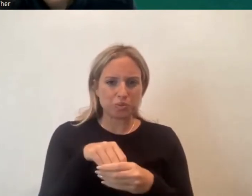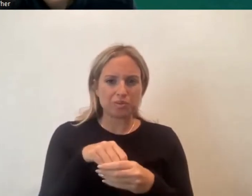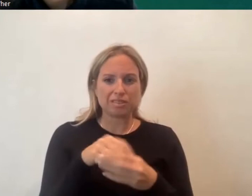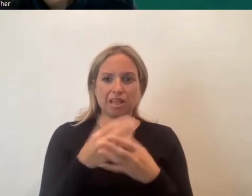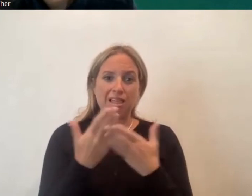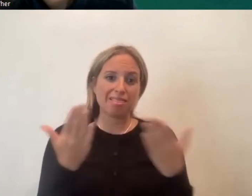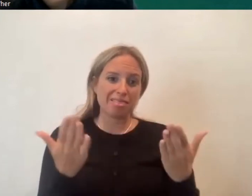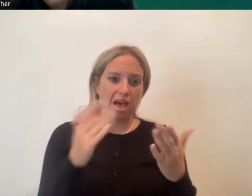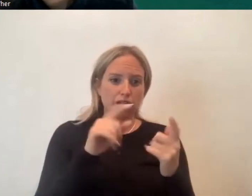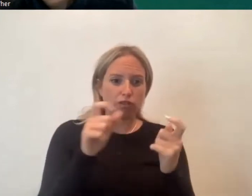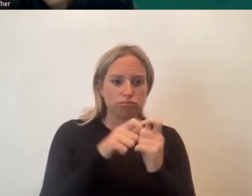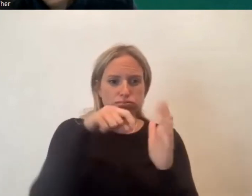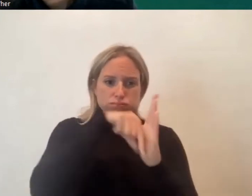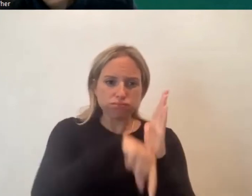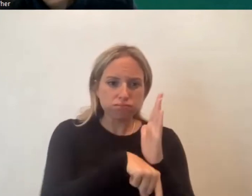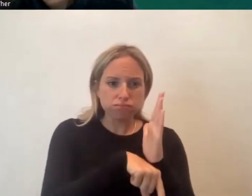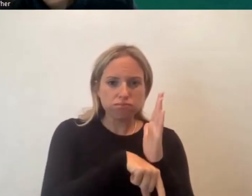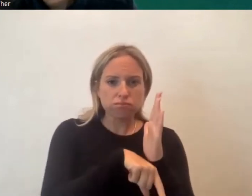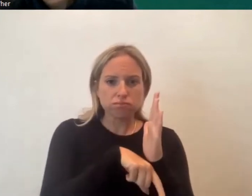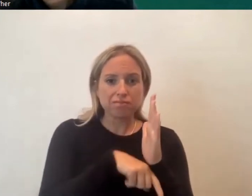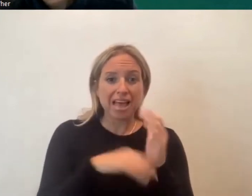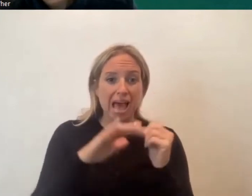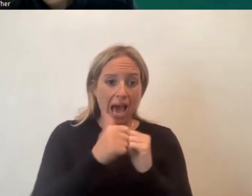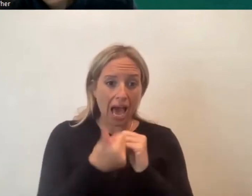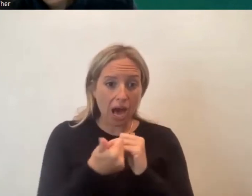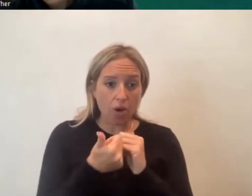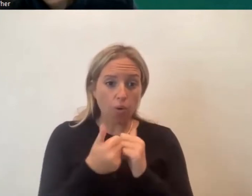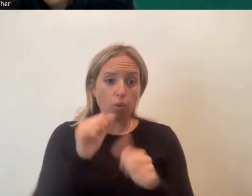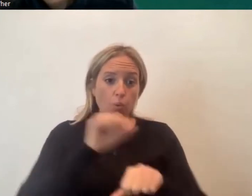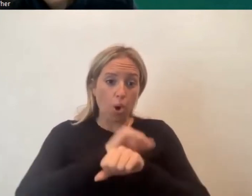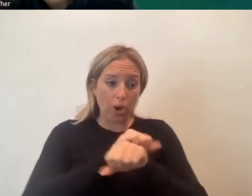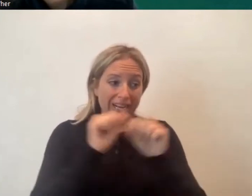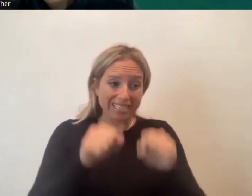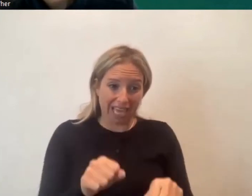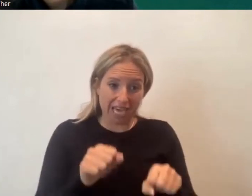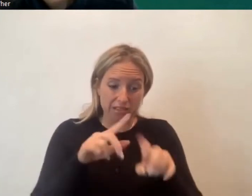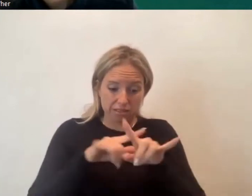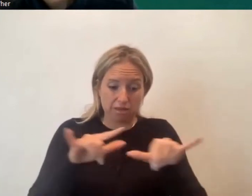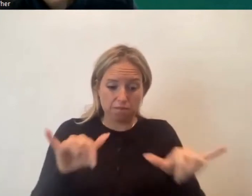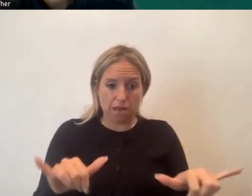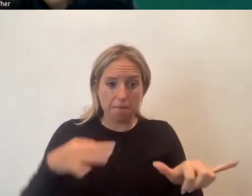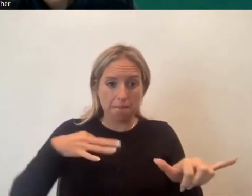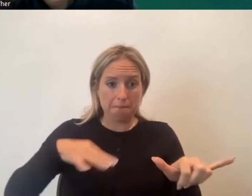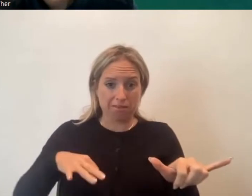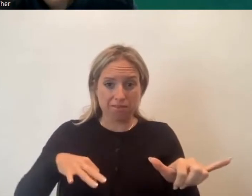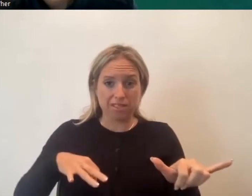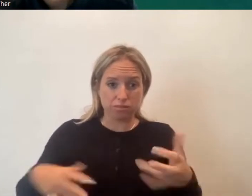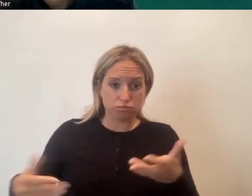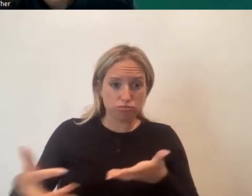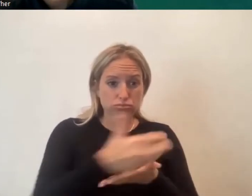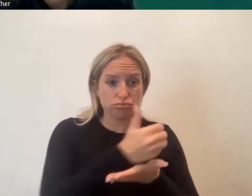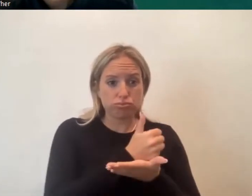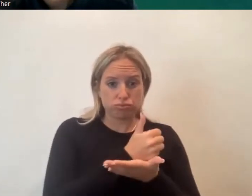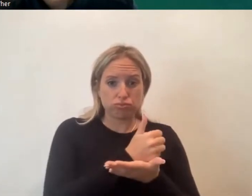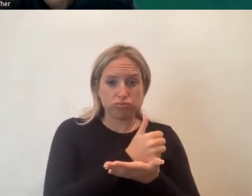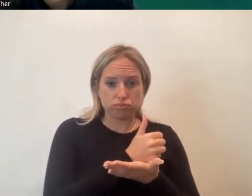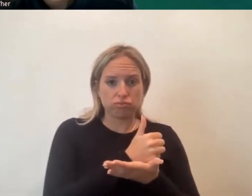on how you can work while still receiving benefits. And it's something that I encourage everyone to make sure that they fully understand before